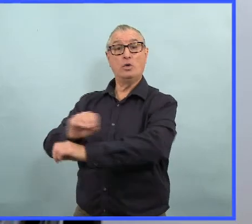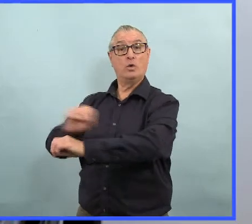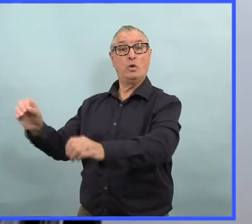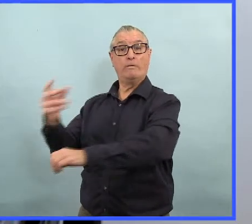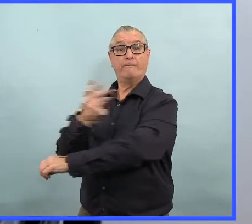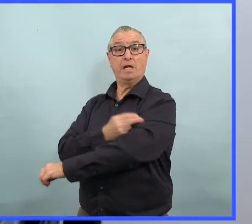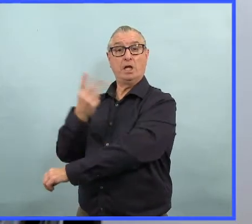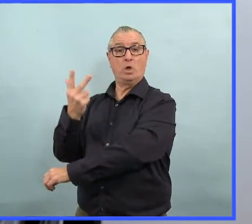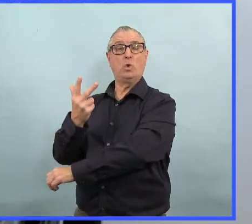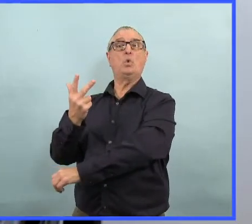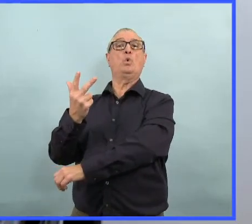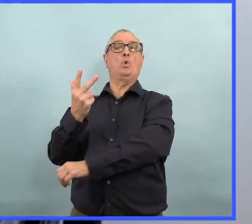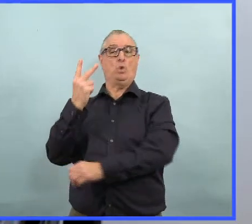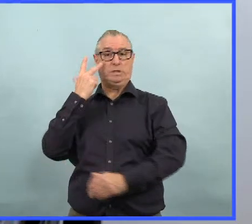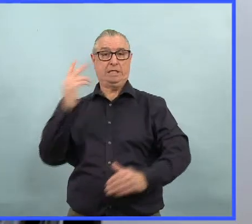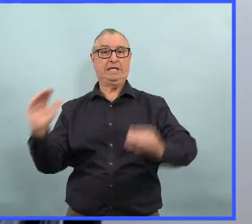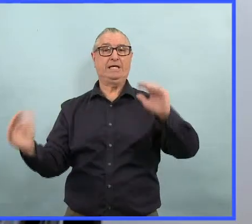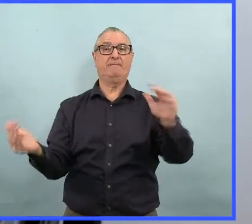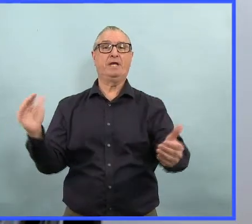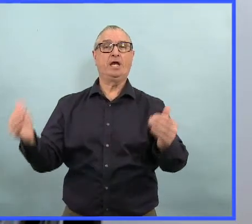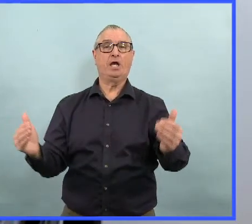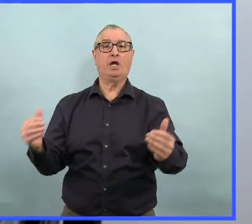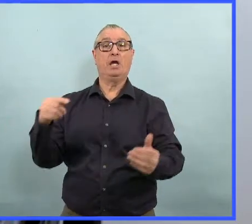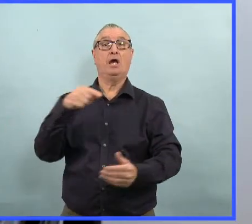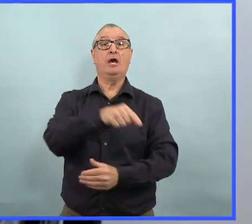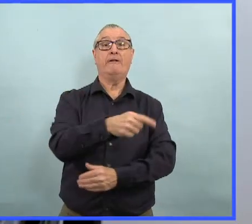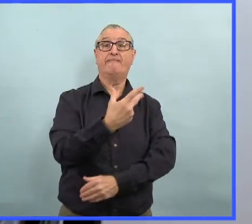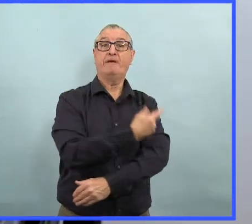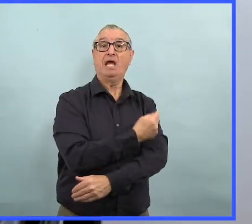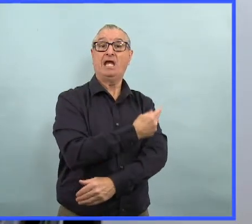in fact it was so much lower that it actually took people back down to baseline